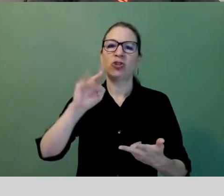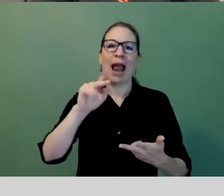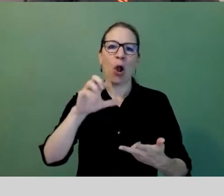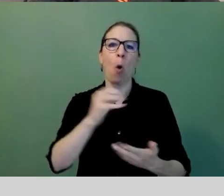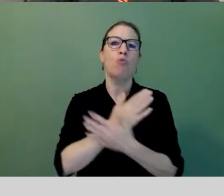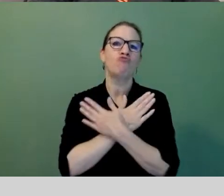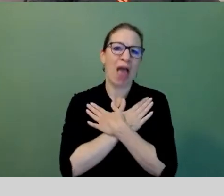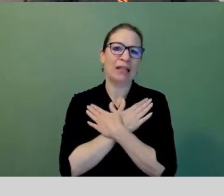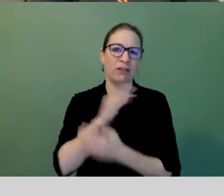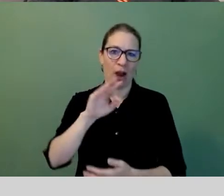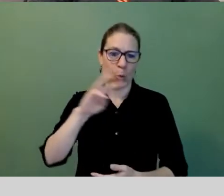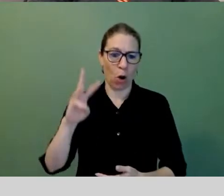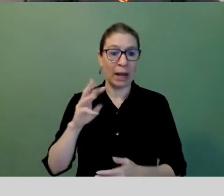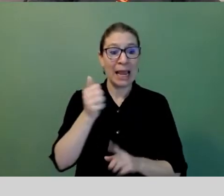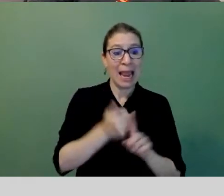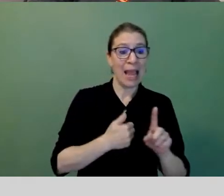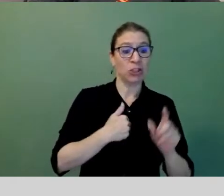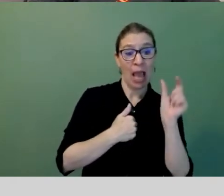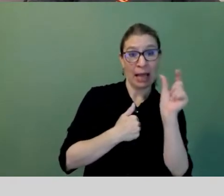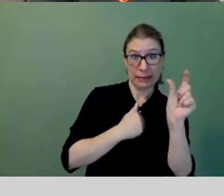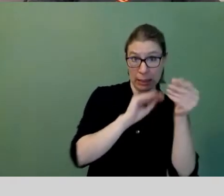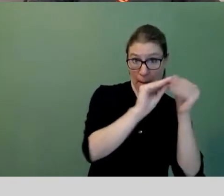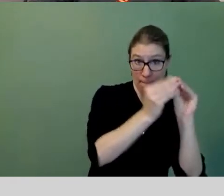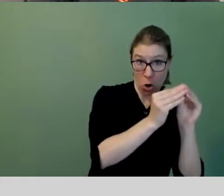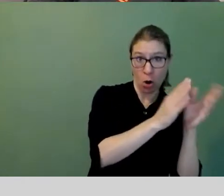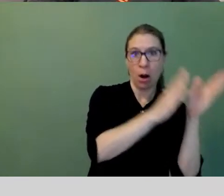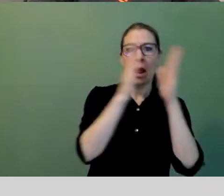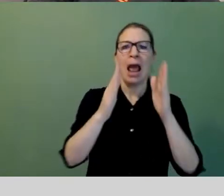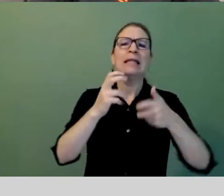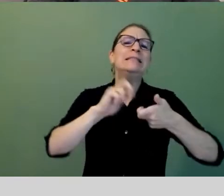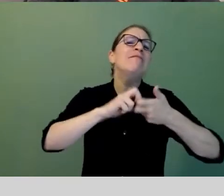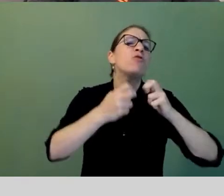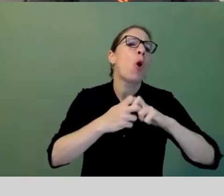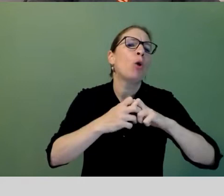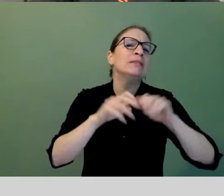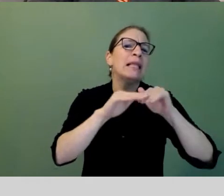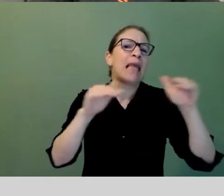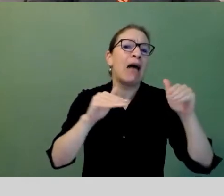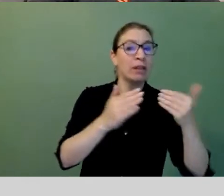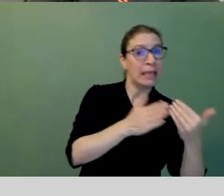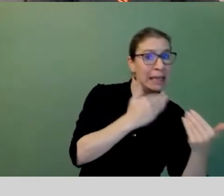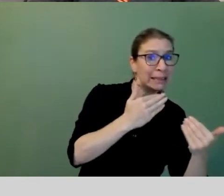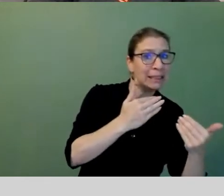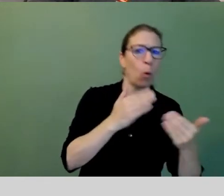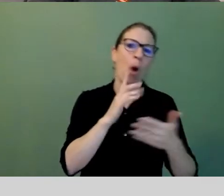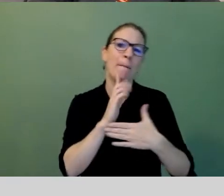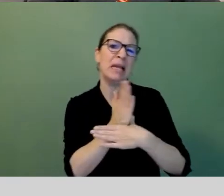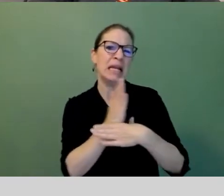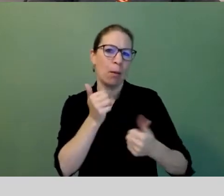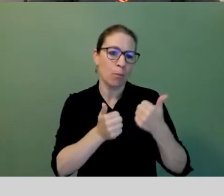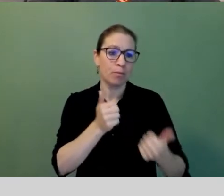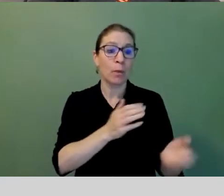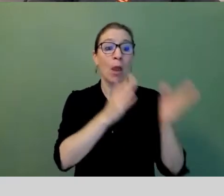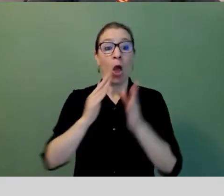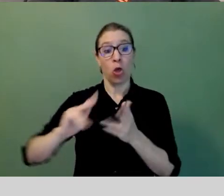First part is the index number. Second part is the difficulty level, that is easy or medium. The third part is the concept,